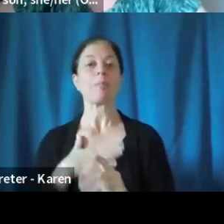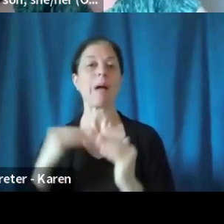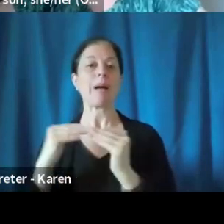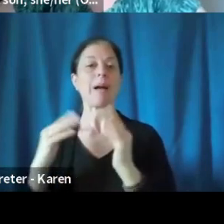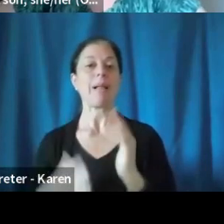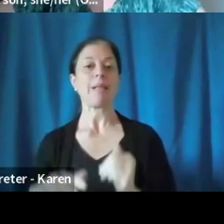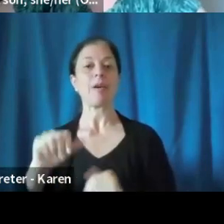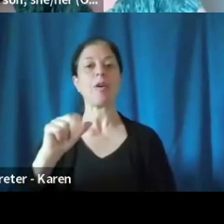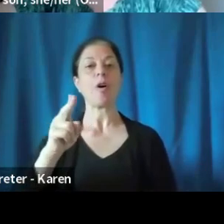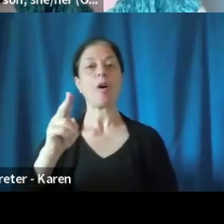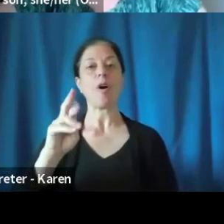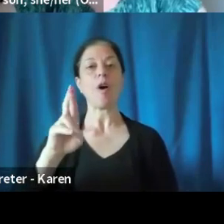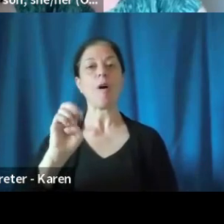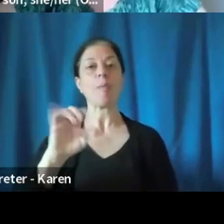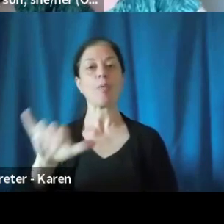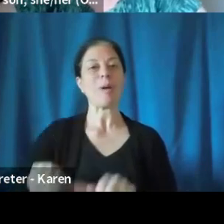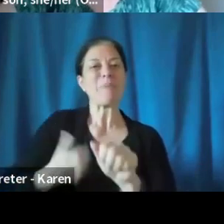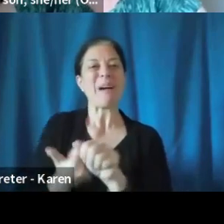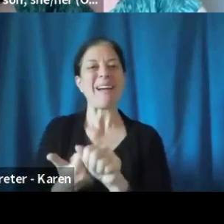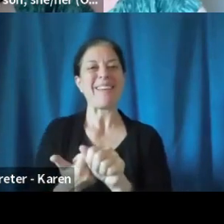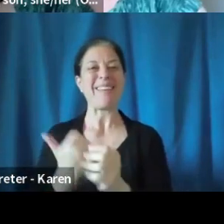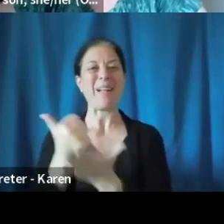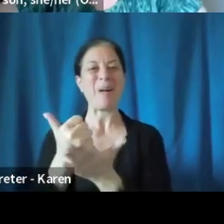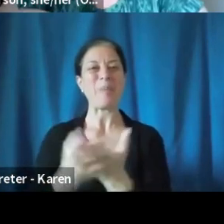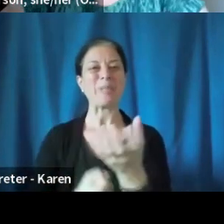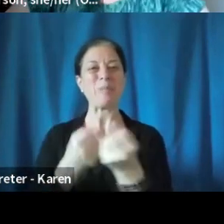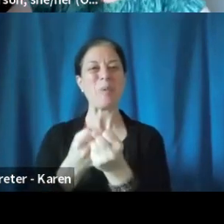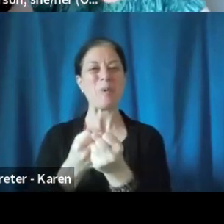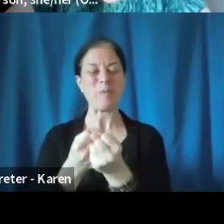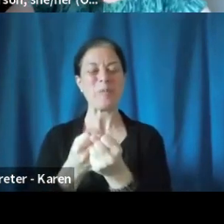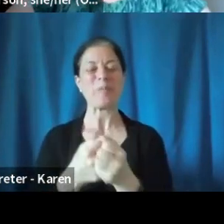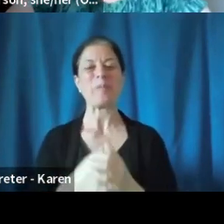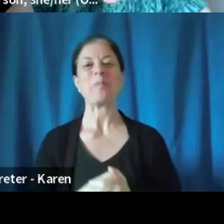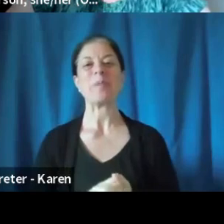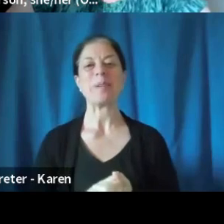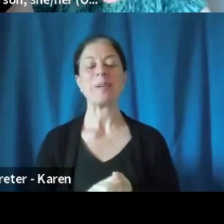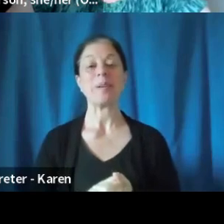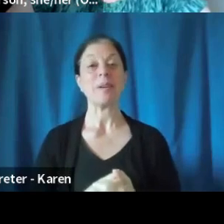providers, our ASL providers, our CART provider, as well as my colleague Aubrey behind the scenes helping to support on